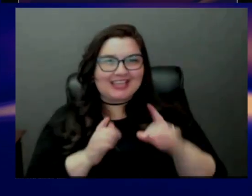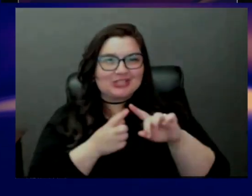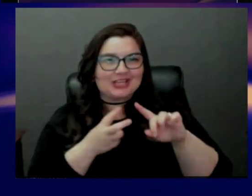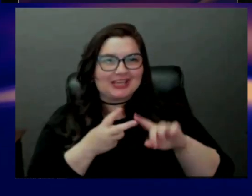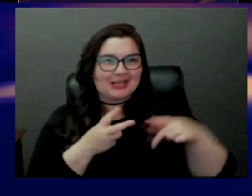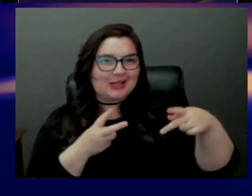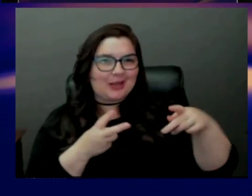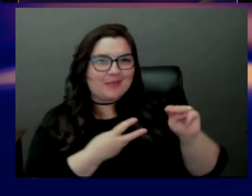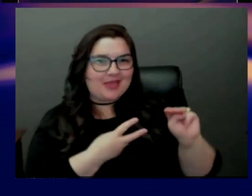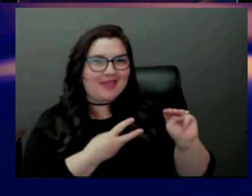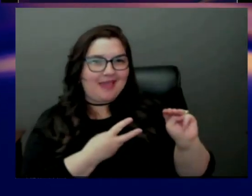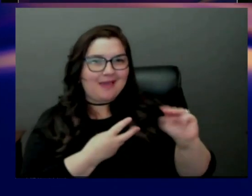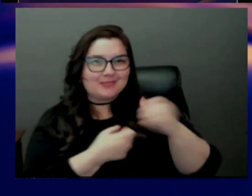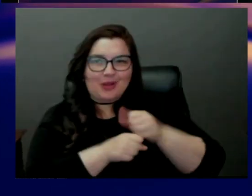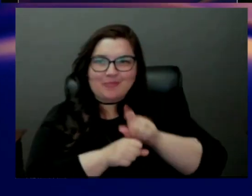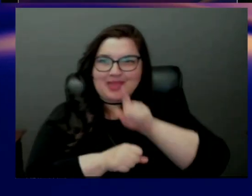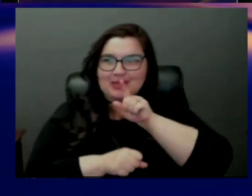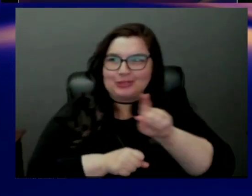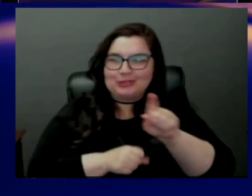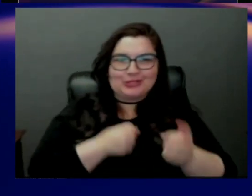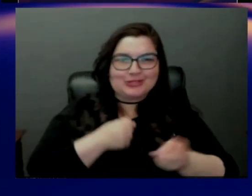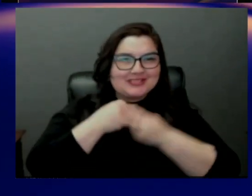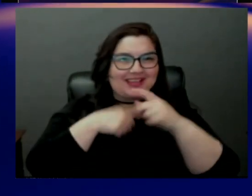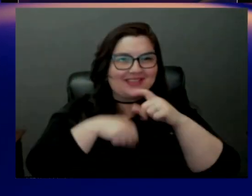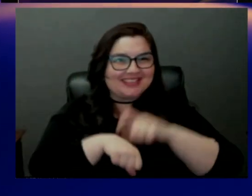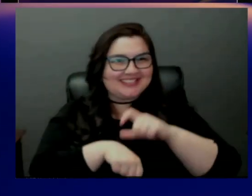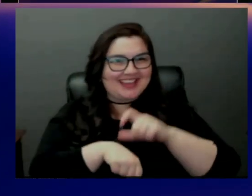that you're saving time right. Even during the demos.